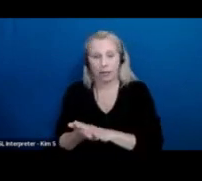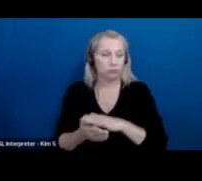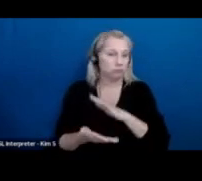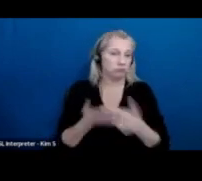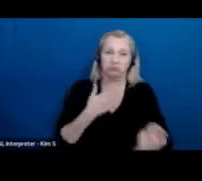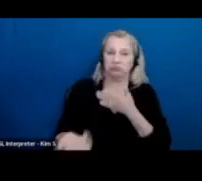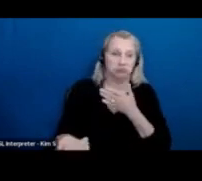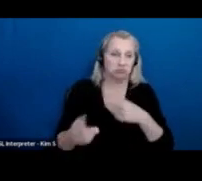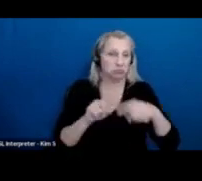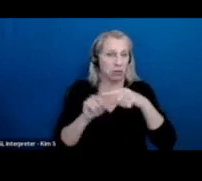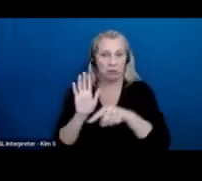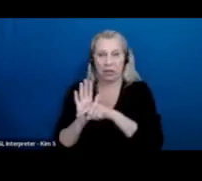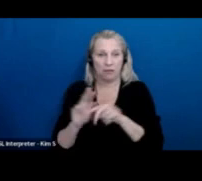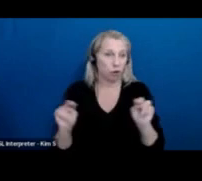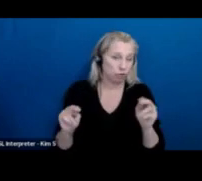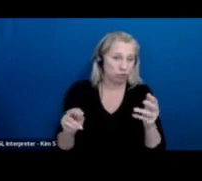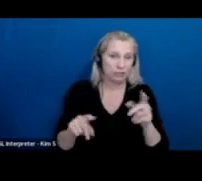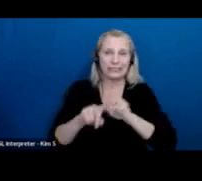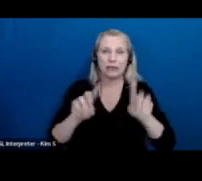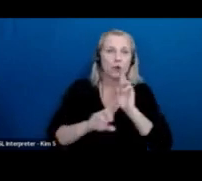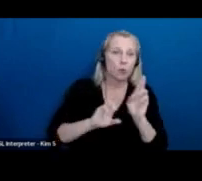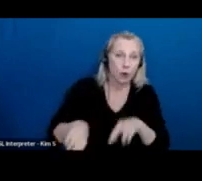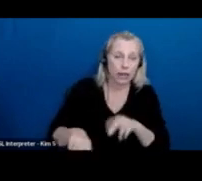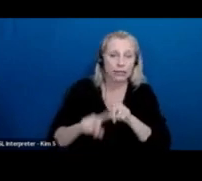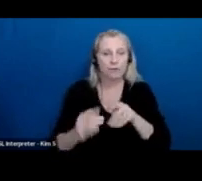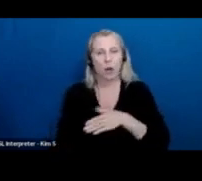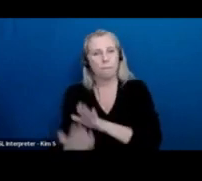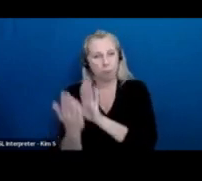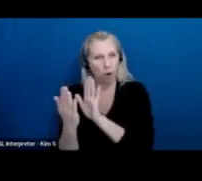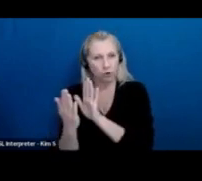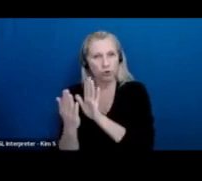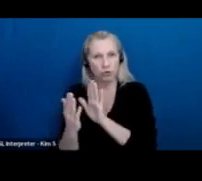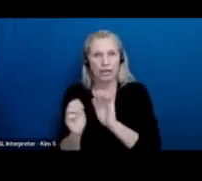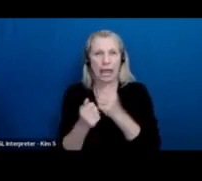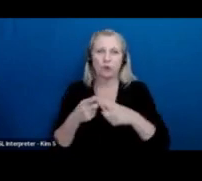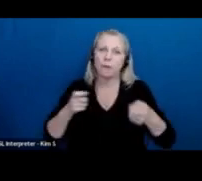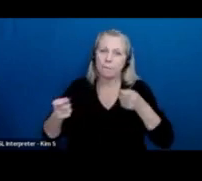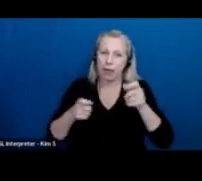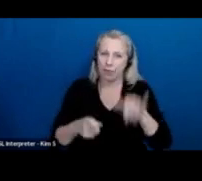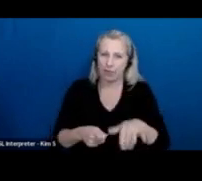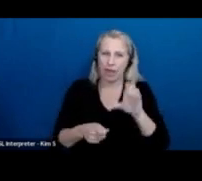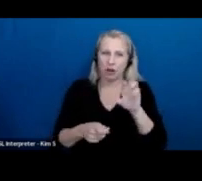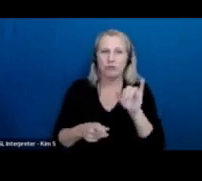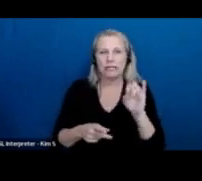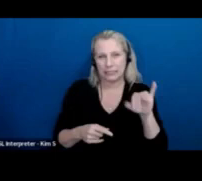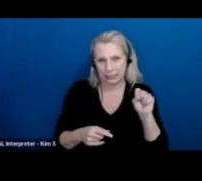be, there were different reactions and different approaches to how to manage that crisis. This is where the